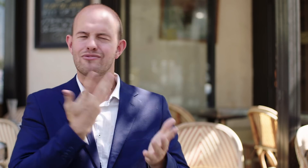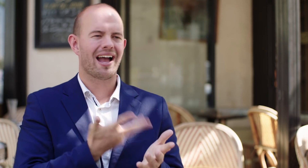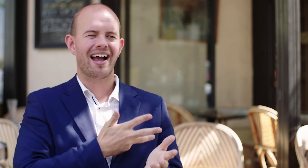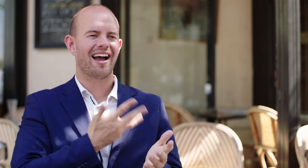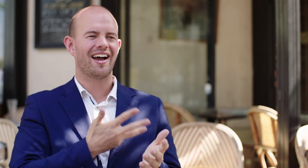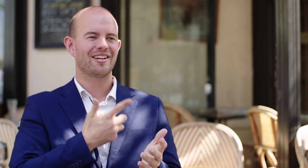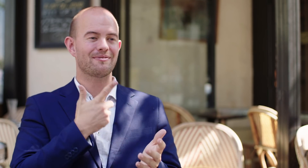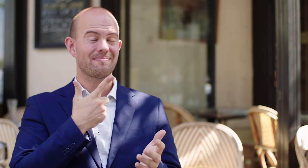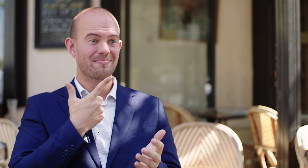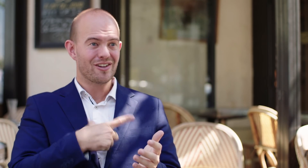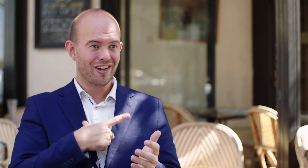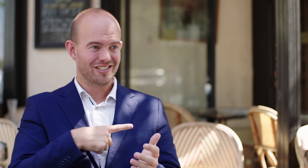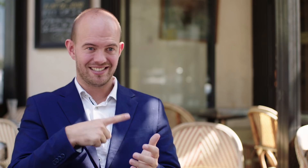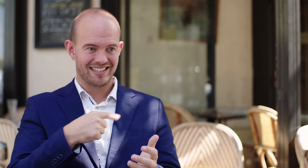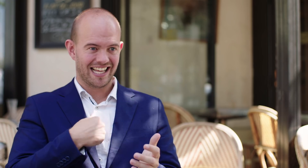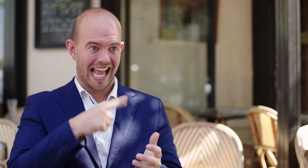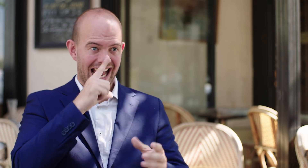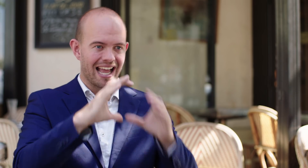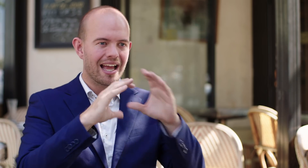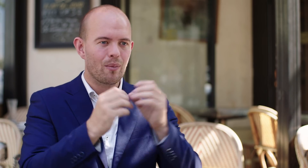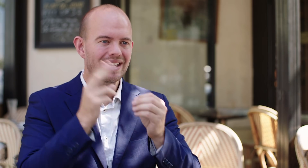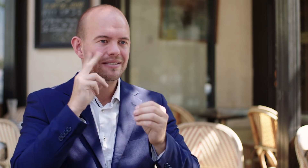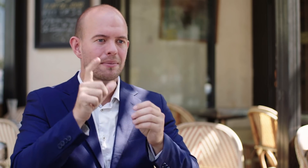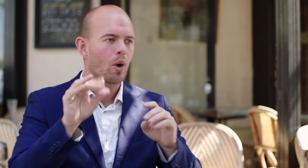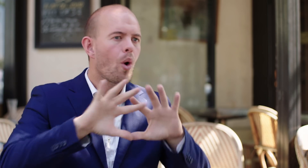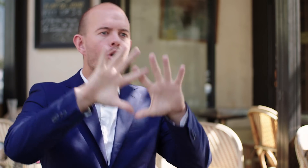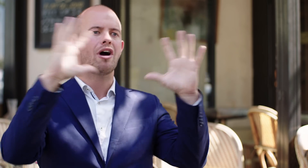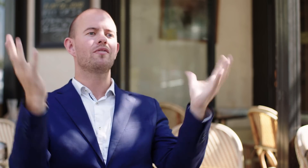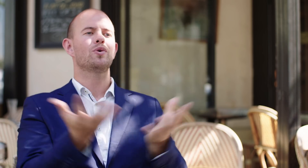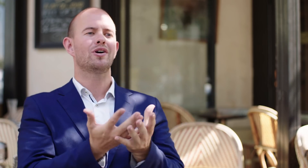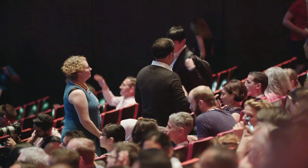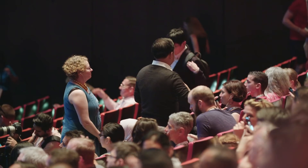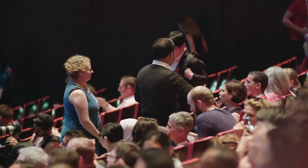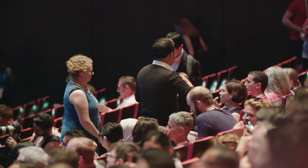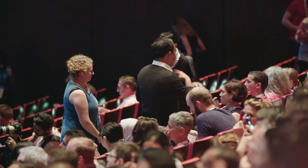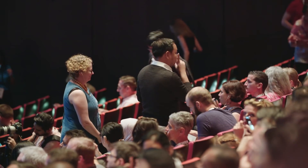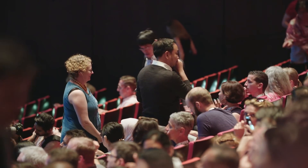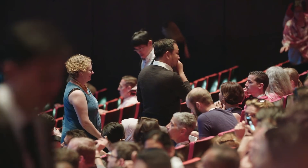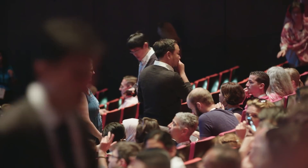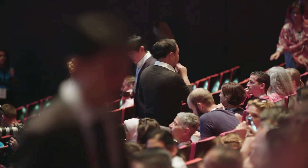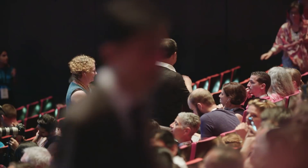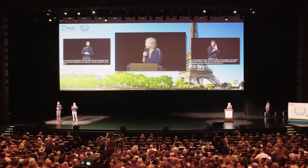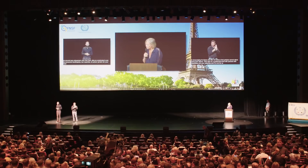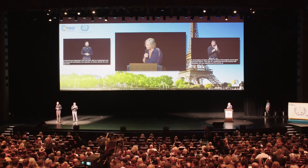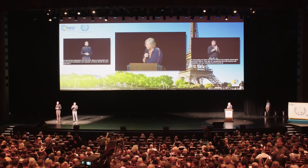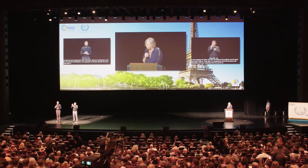with around 133 people attending, all young people from all around the world.